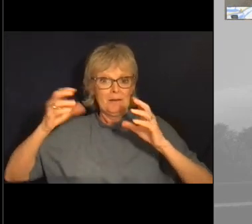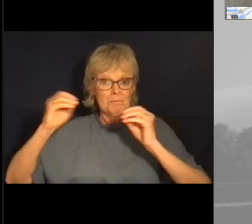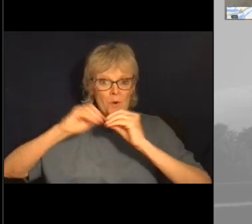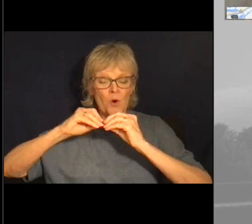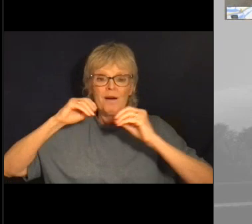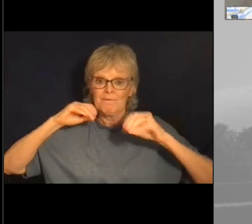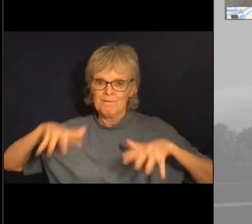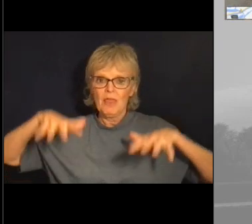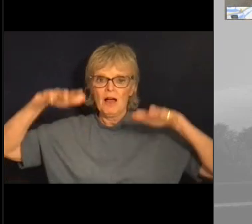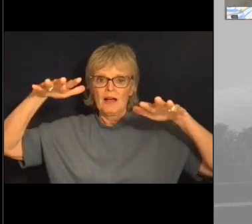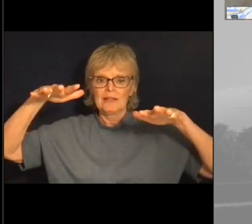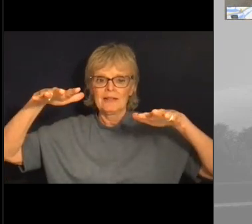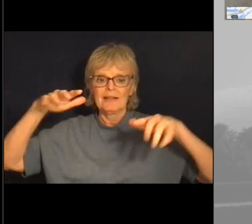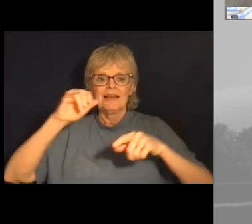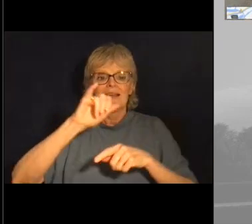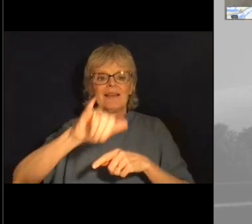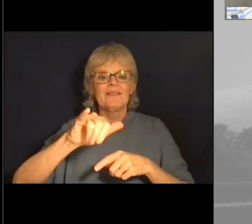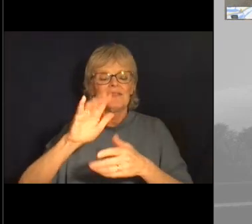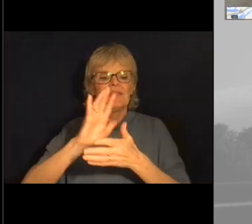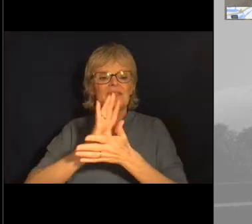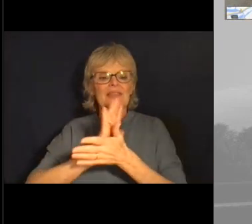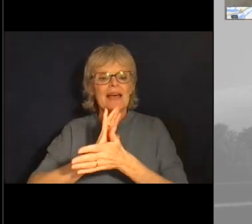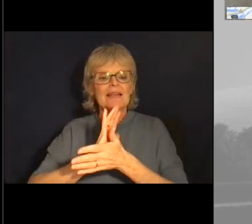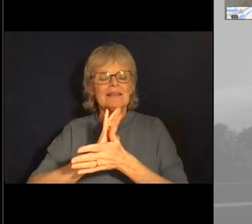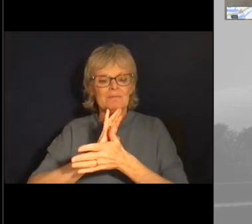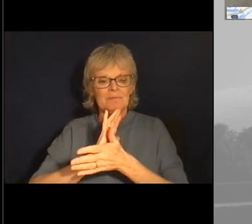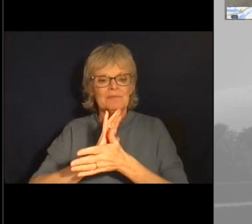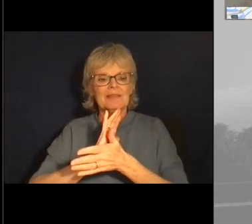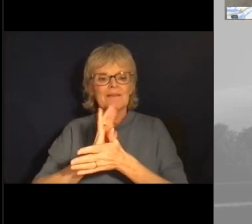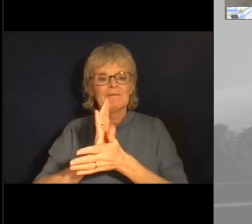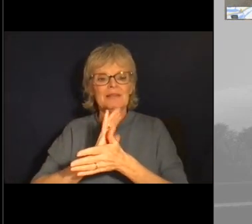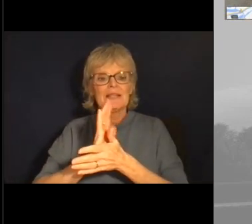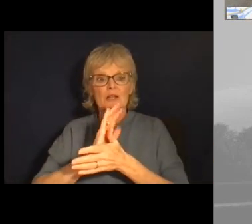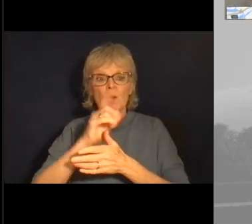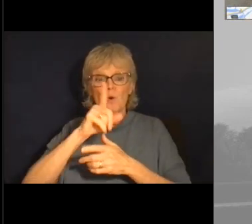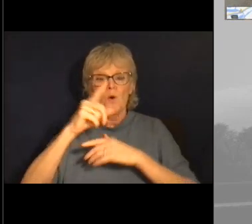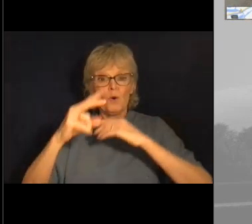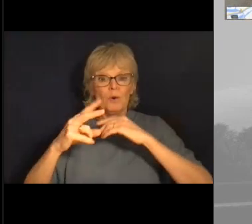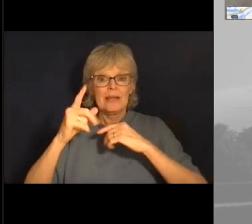That video, there was actually an underpass on a highway. It was under about 20 feet of water by that point.